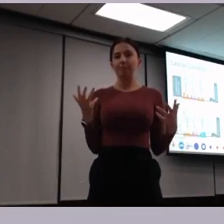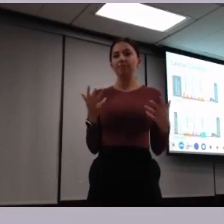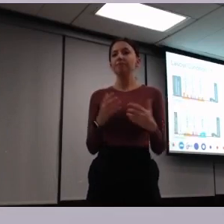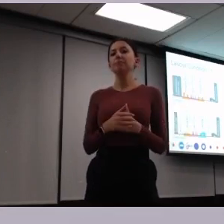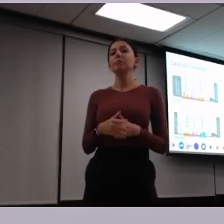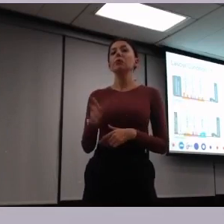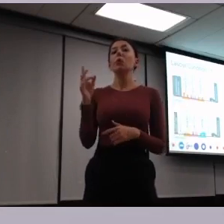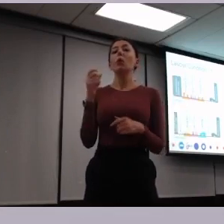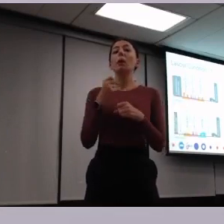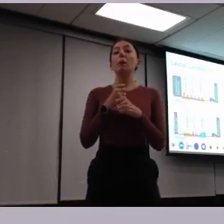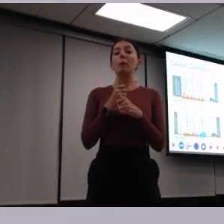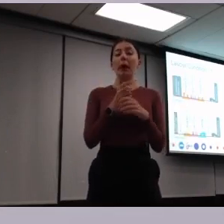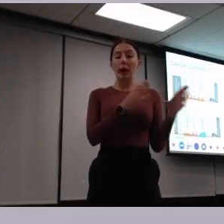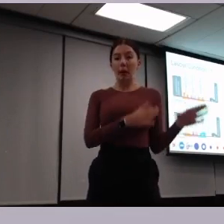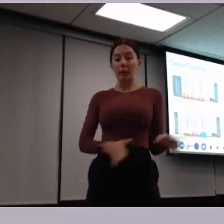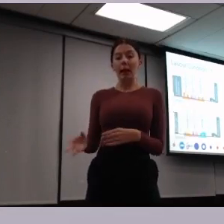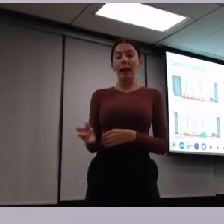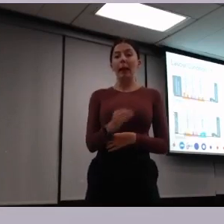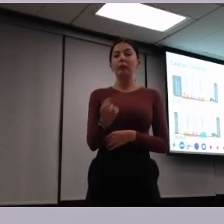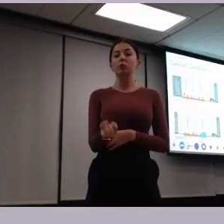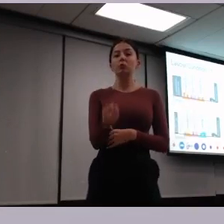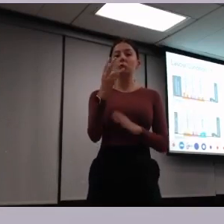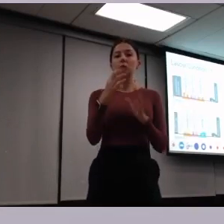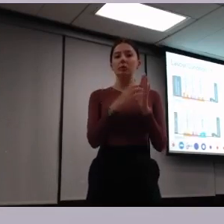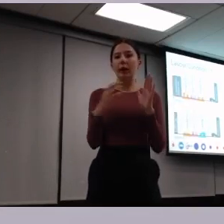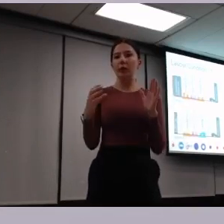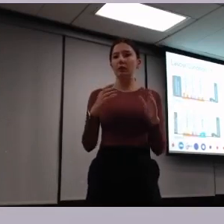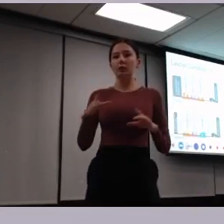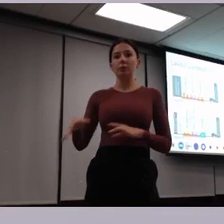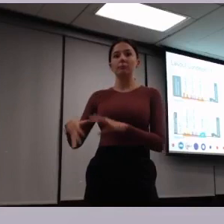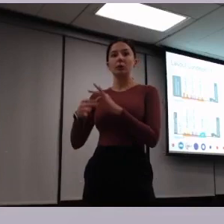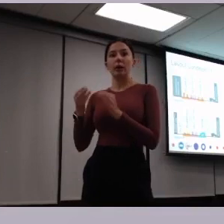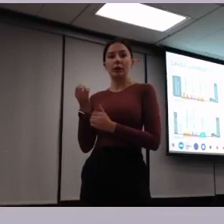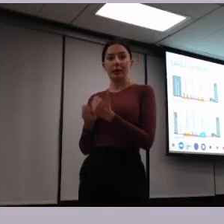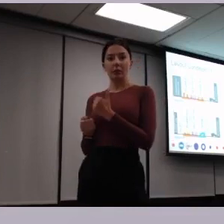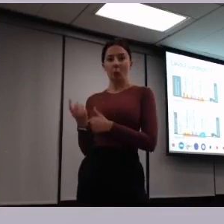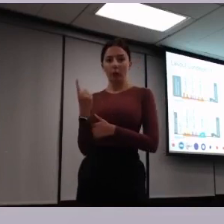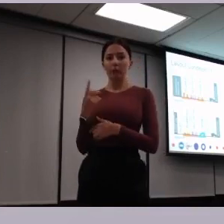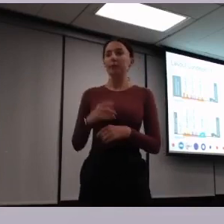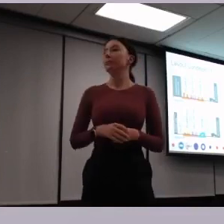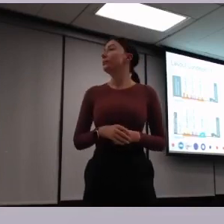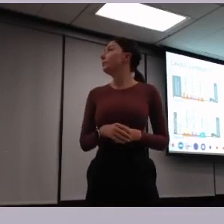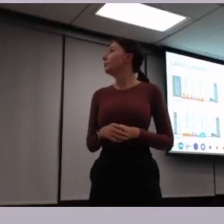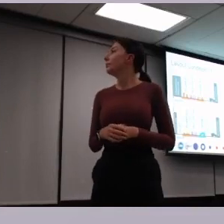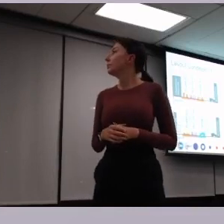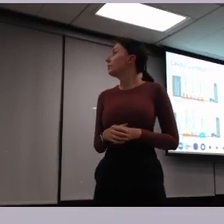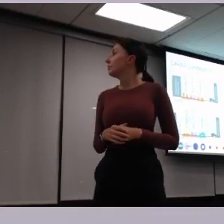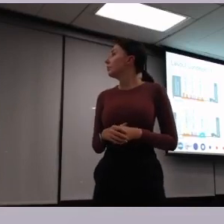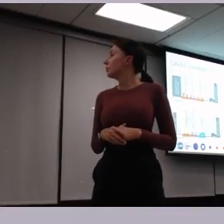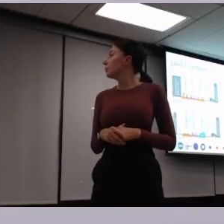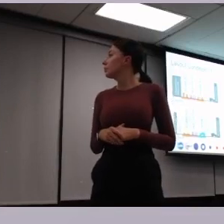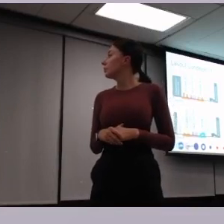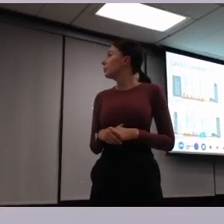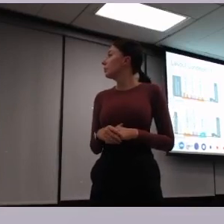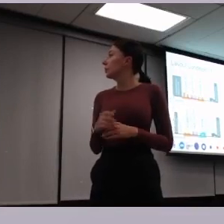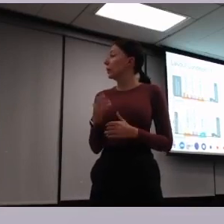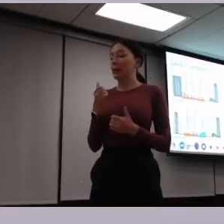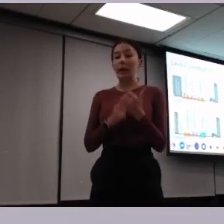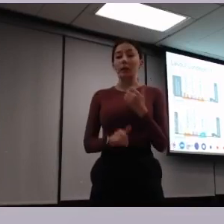sections to go with each one of them and the out of the three conditions. Excuse me,